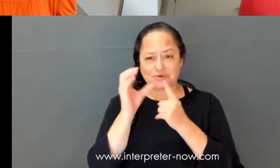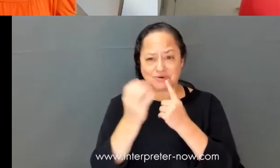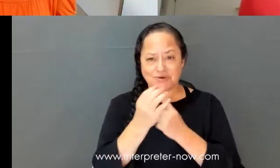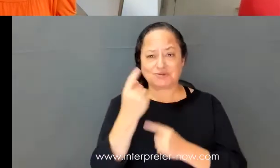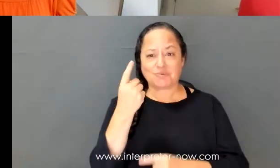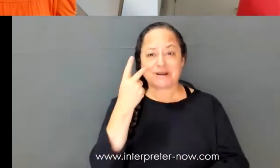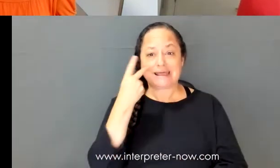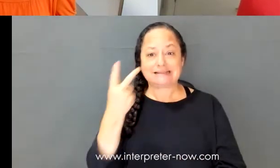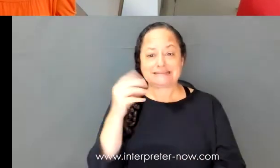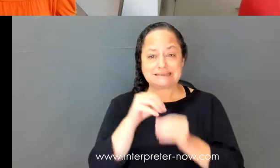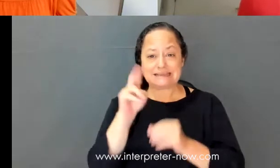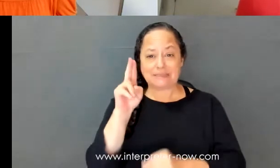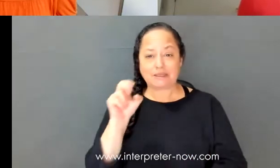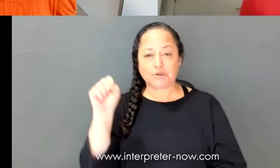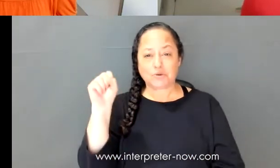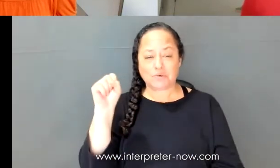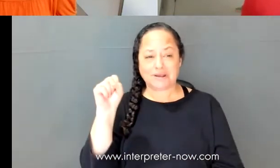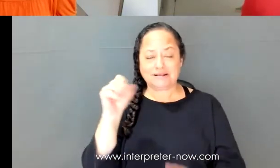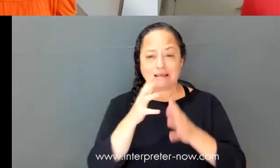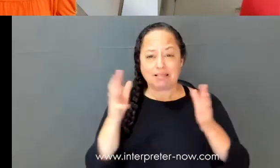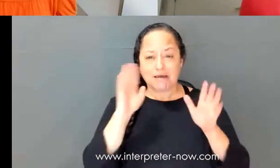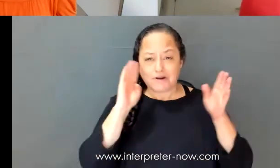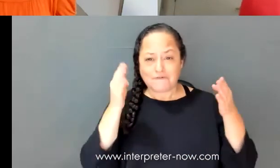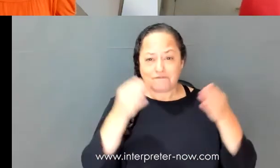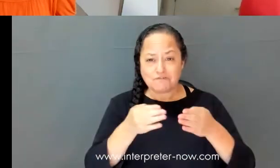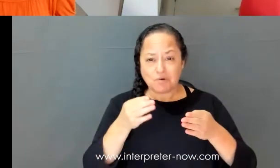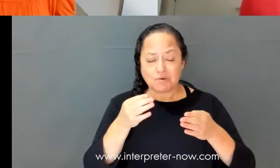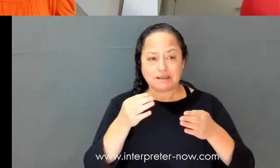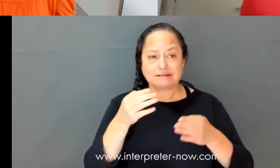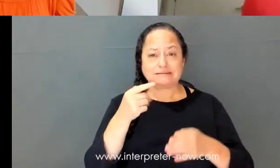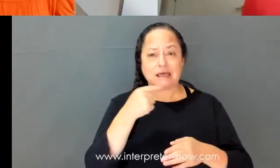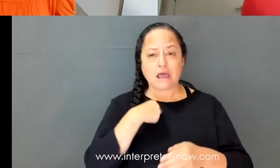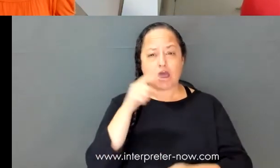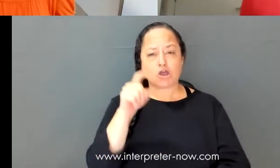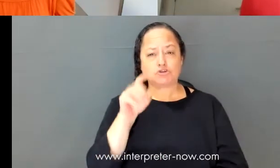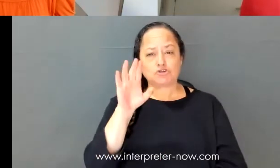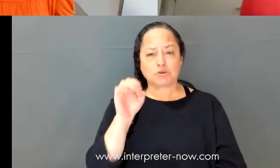States, there's a lot of focus on, "Oh, I should be the one who stands out."